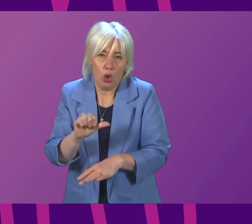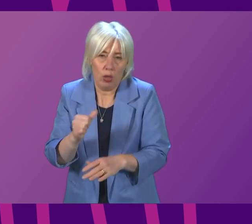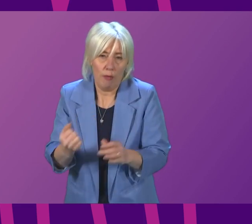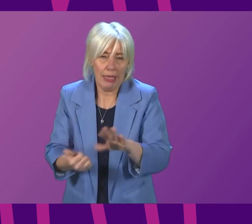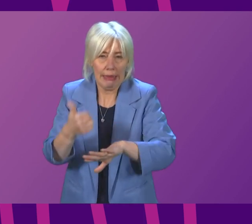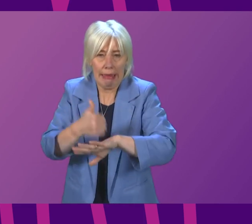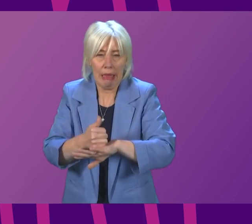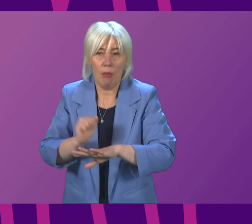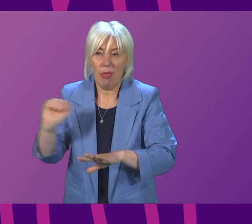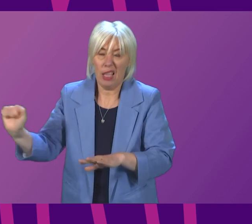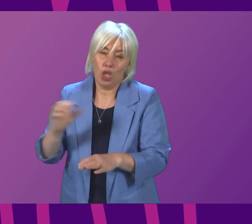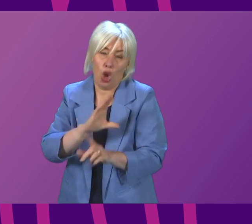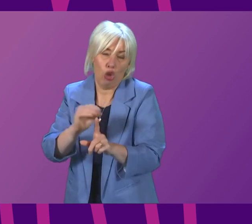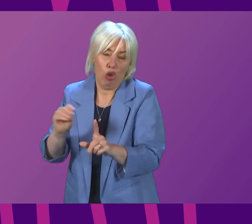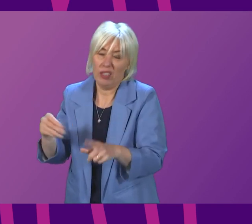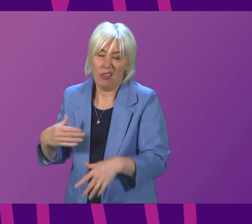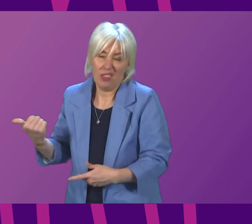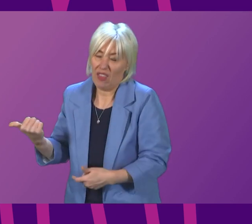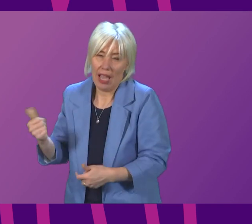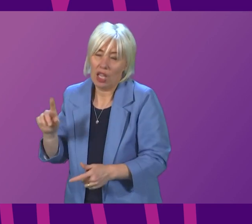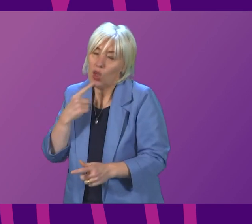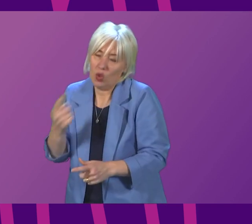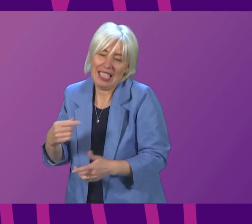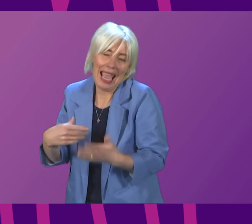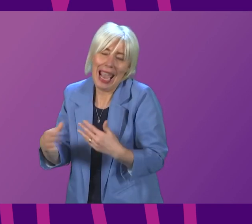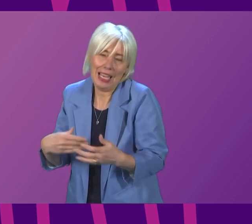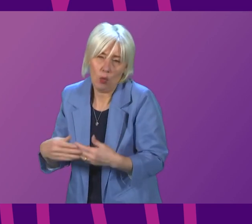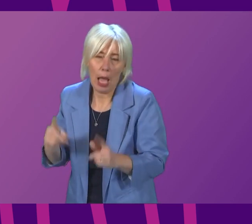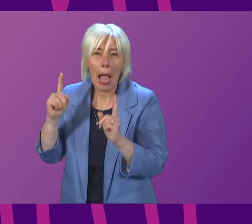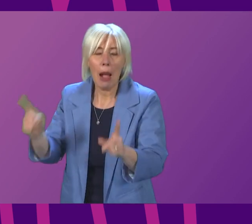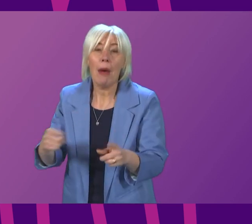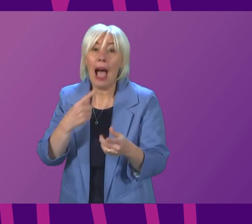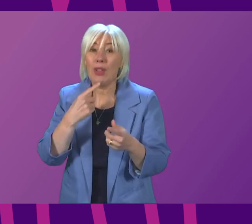thing, and they will say another. Let me say what those contingencies are, so that people can judge for themselves.